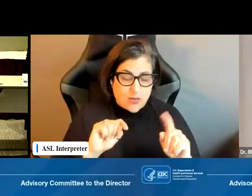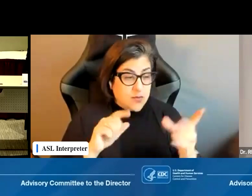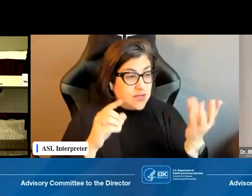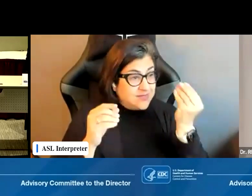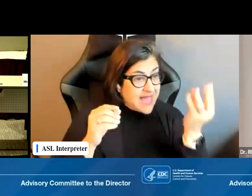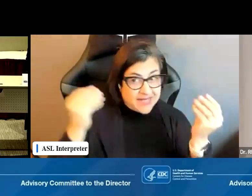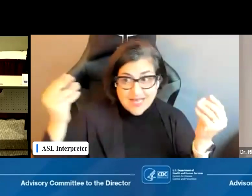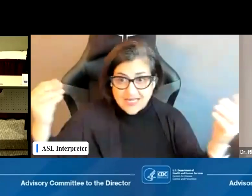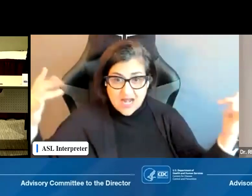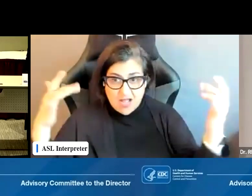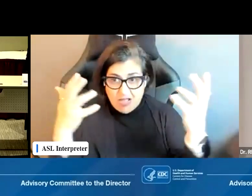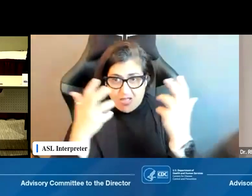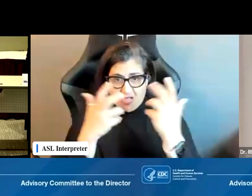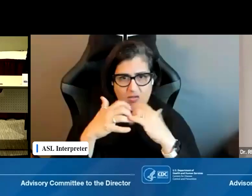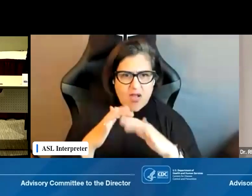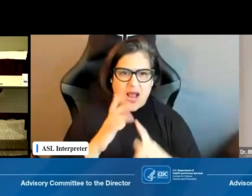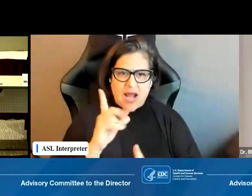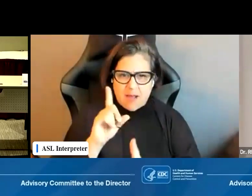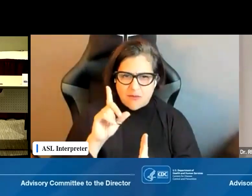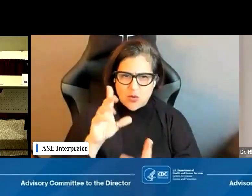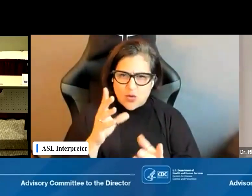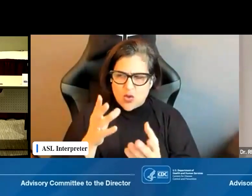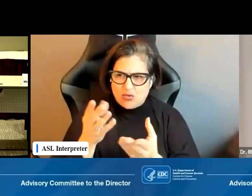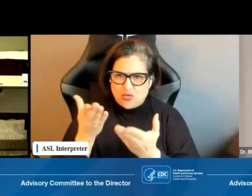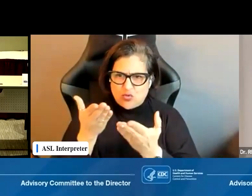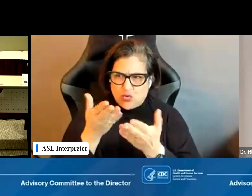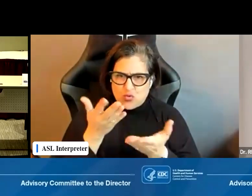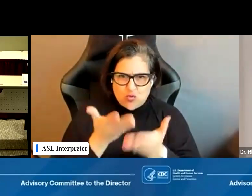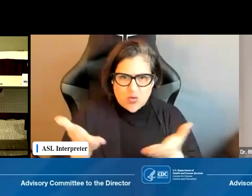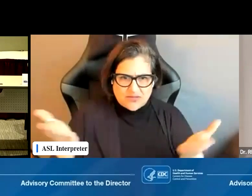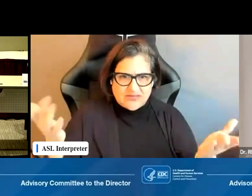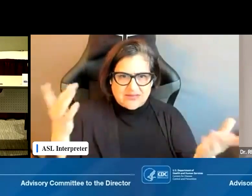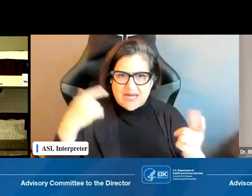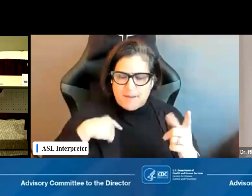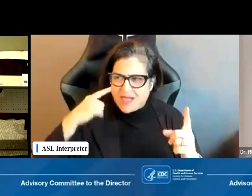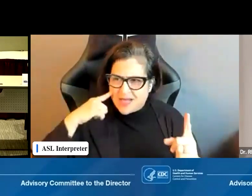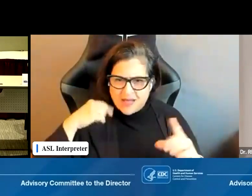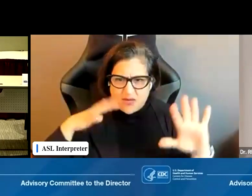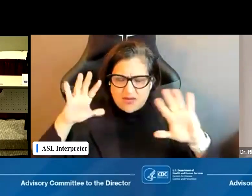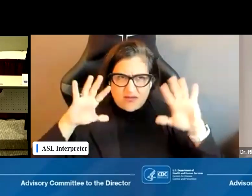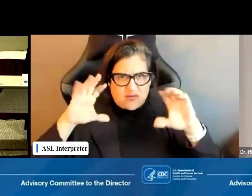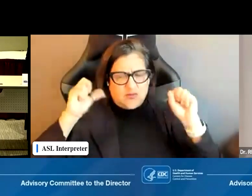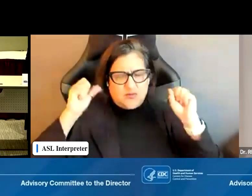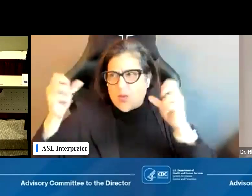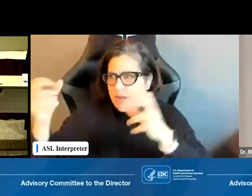And I'm listening to, I'm hearing all these data sources and I'm thinking of my head is splitting because part of the goal is really to streamline and simplify.